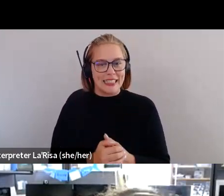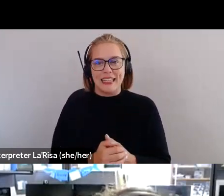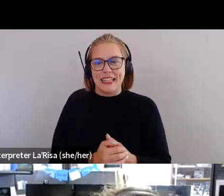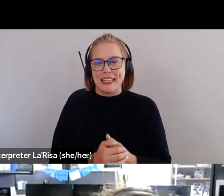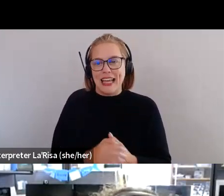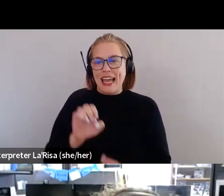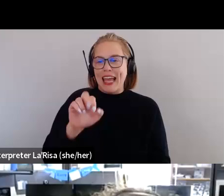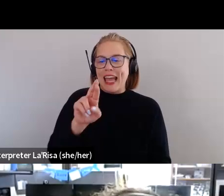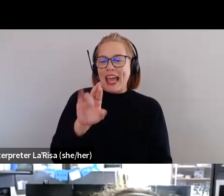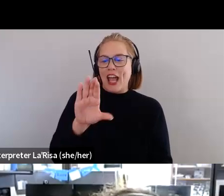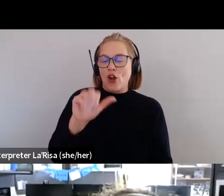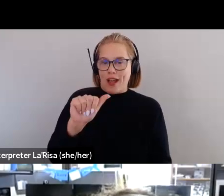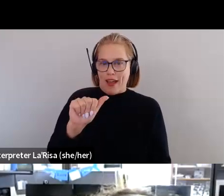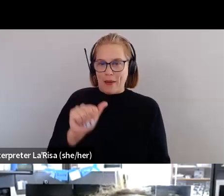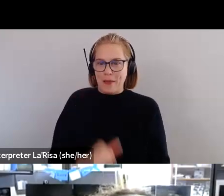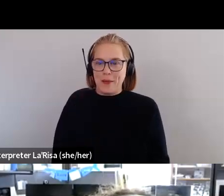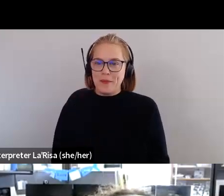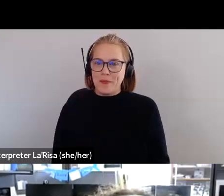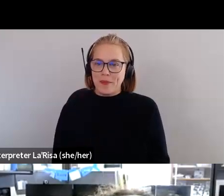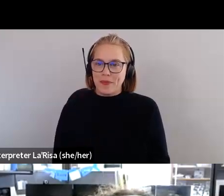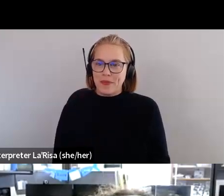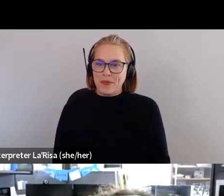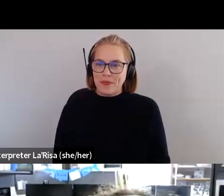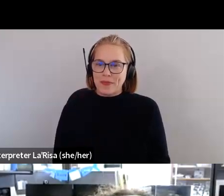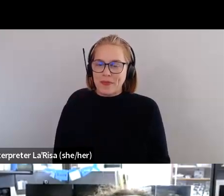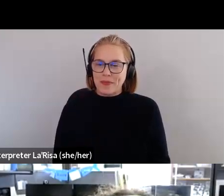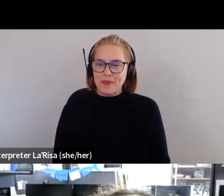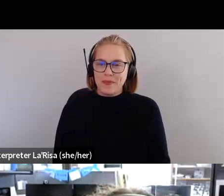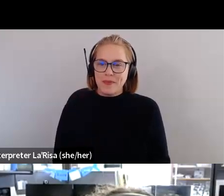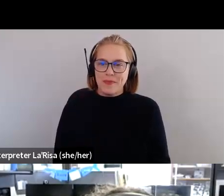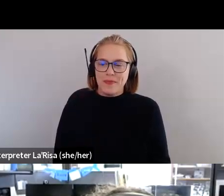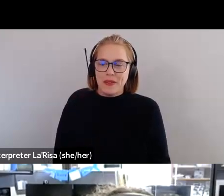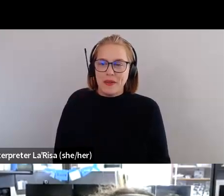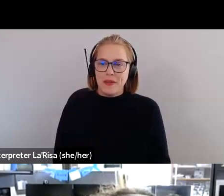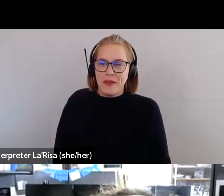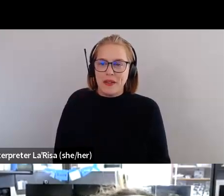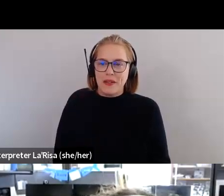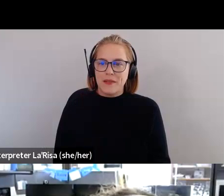: He/him.